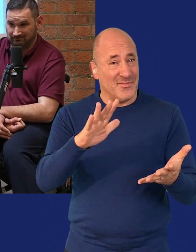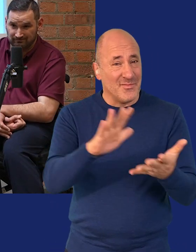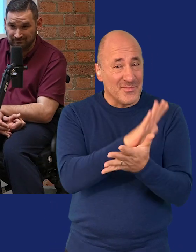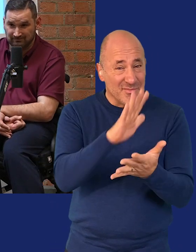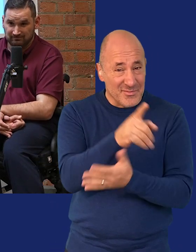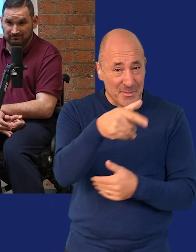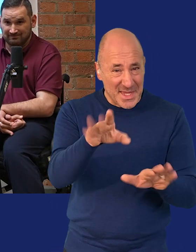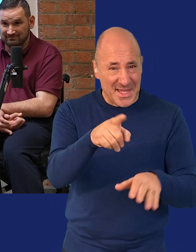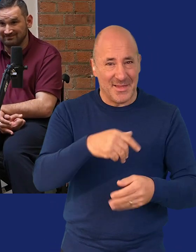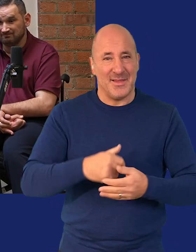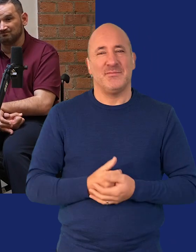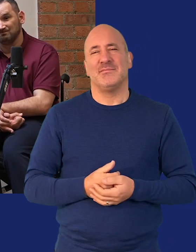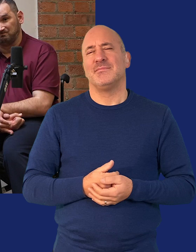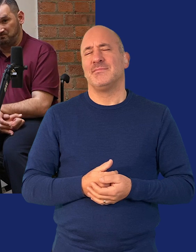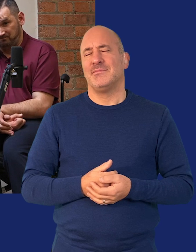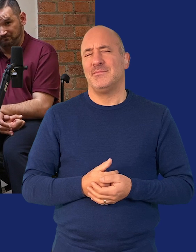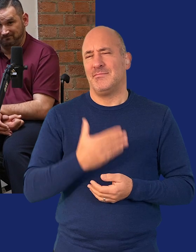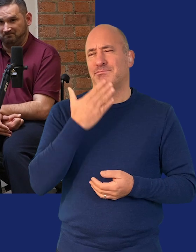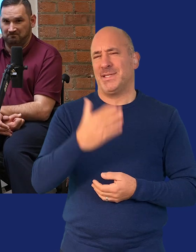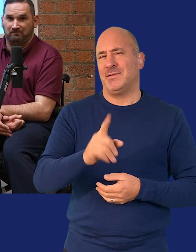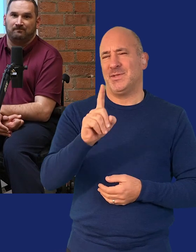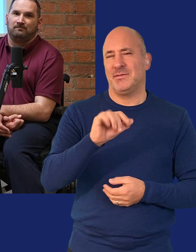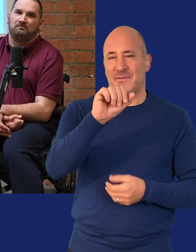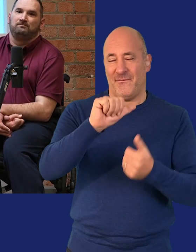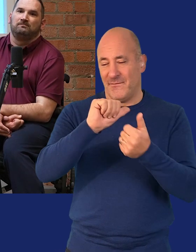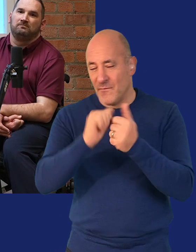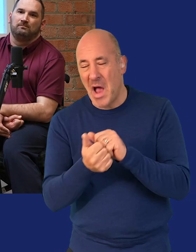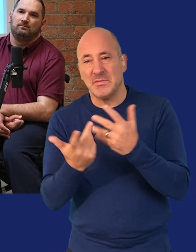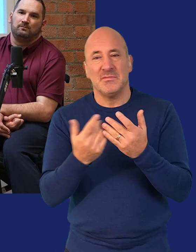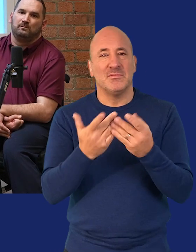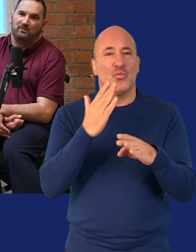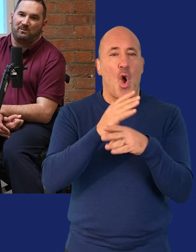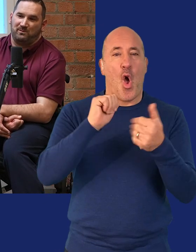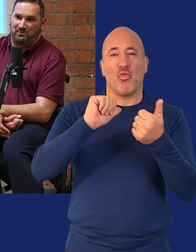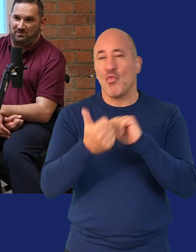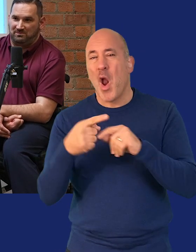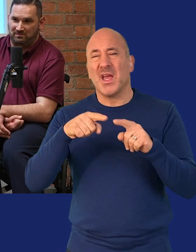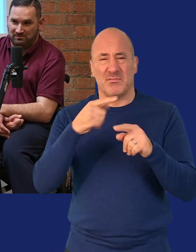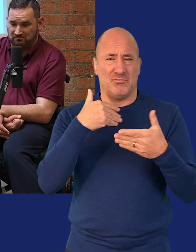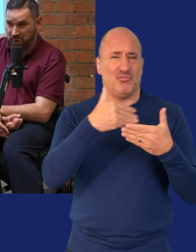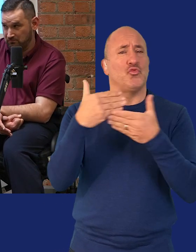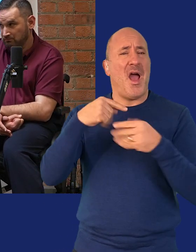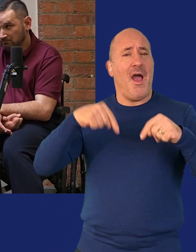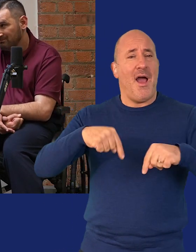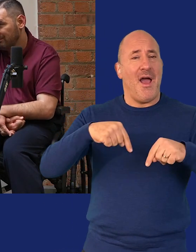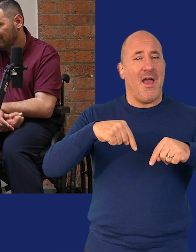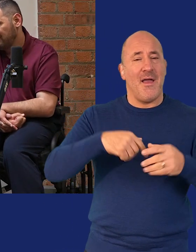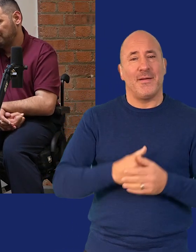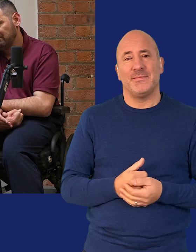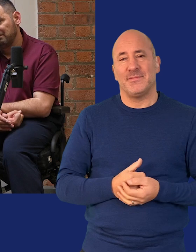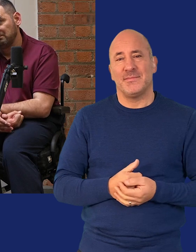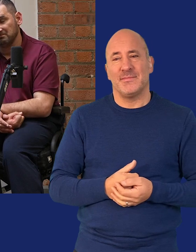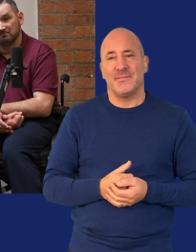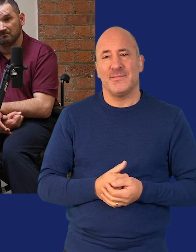you've enjoyed this episode, please like and